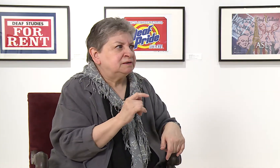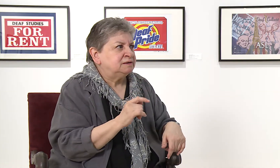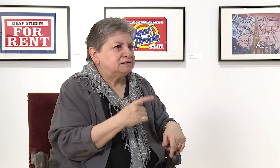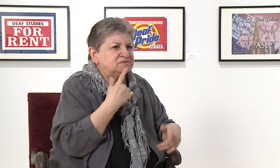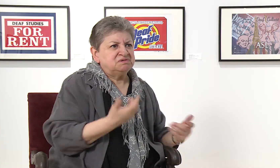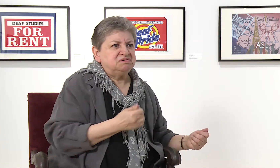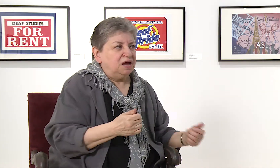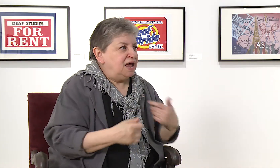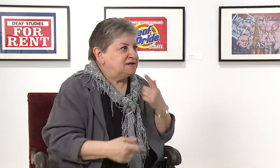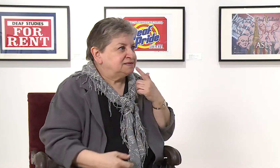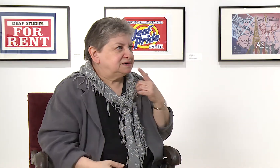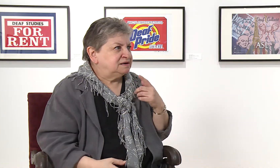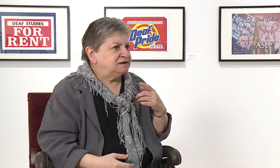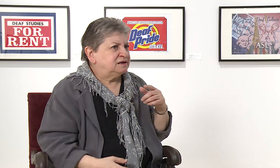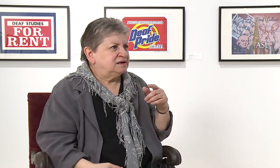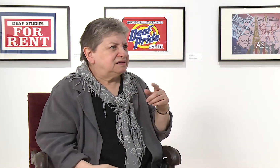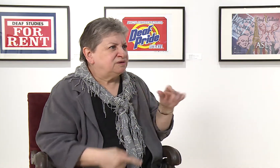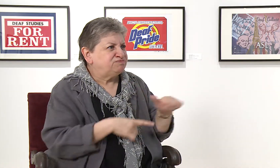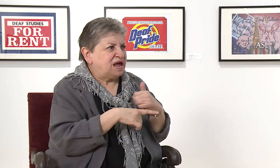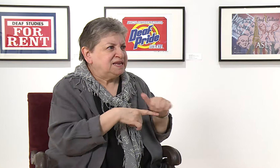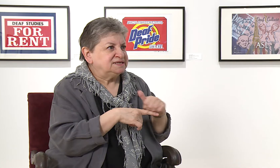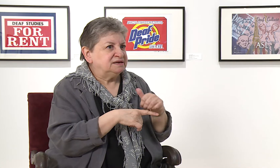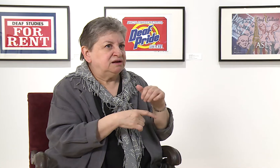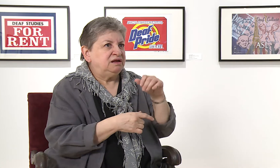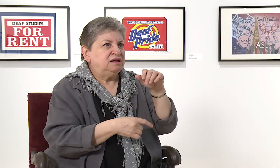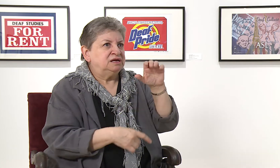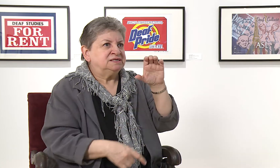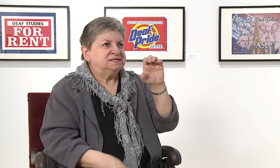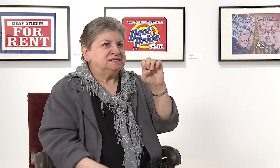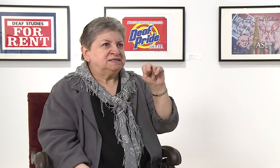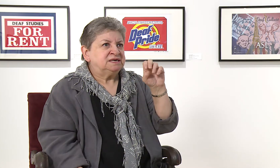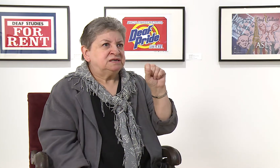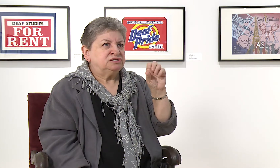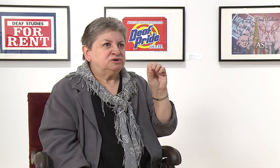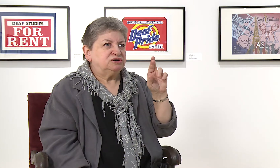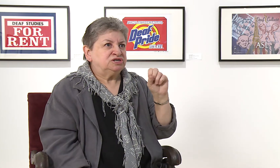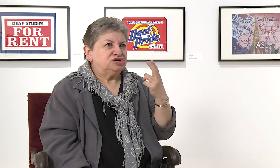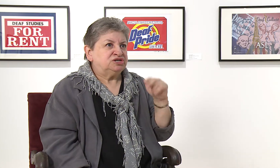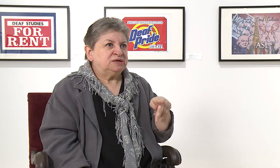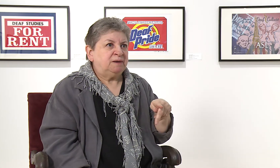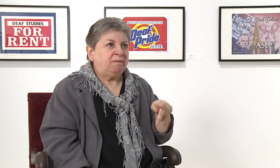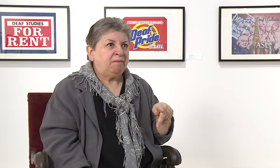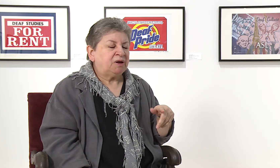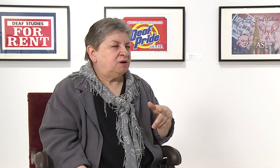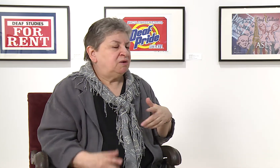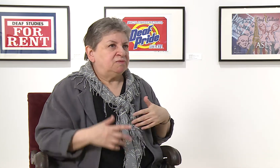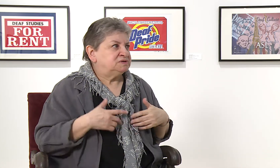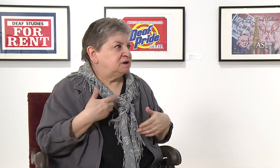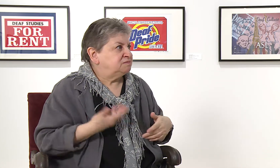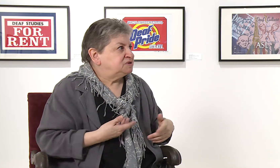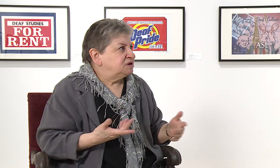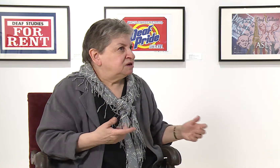they should not be touching the artwork. I told them they were practicing censorship by removing these pieces.